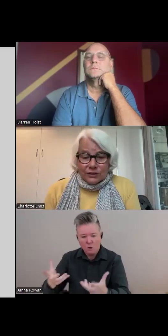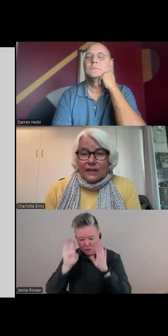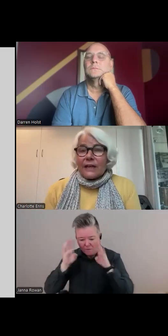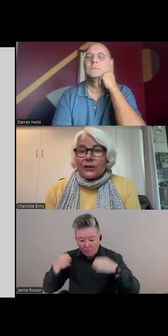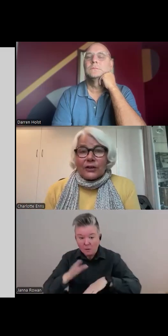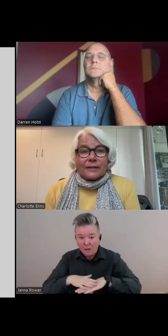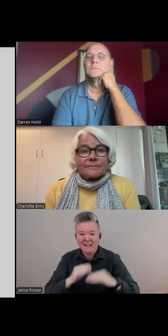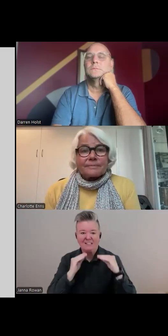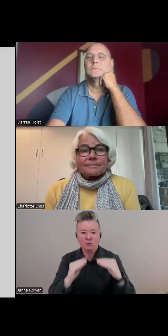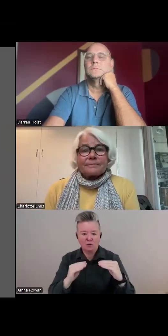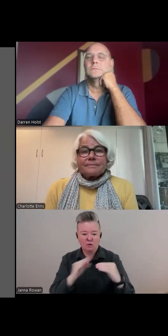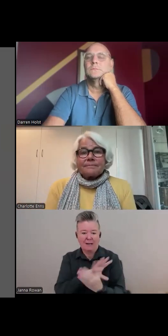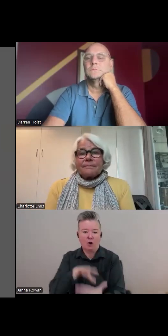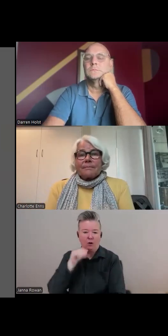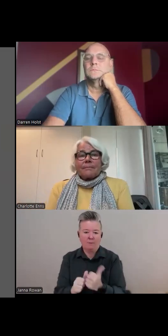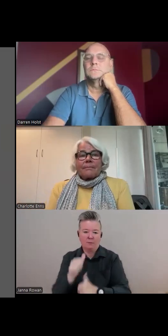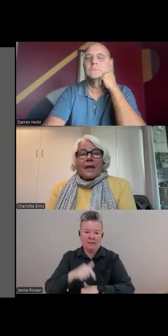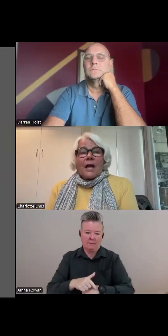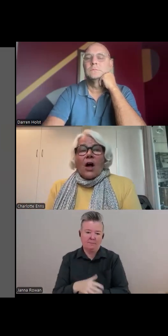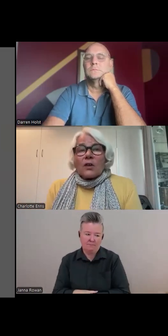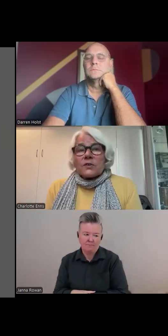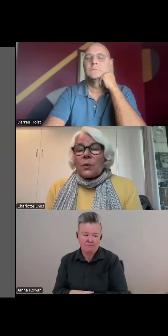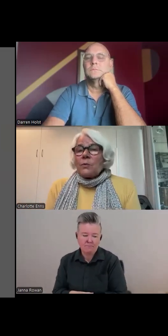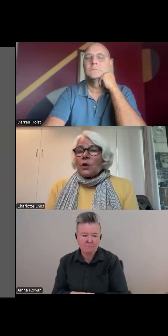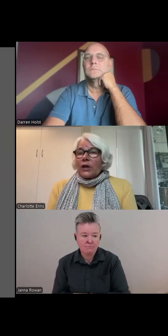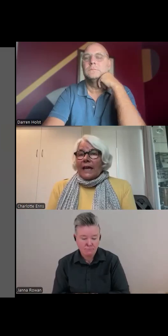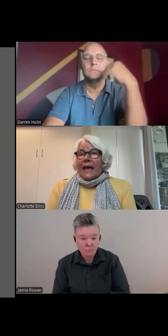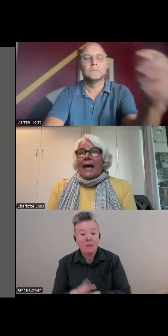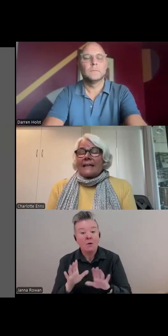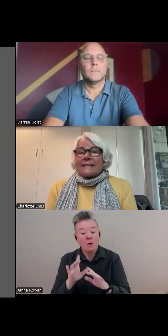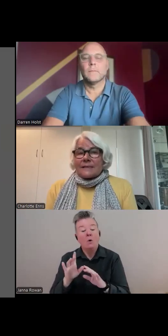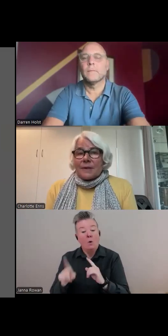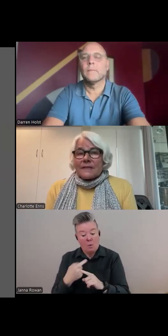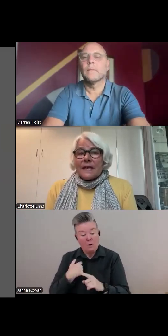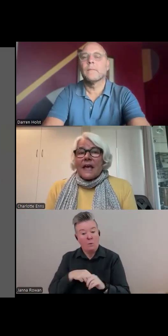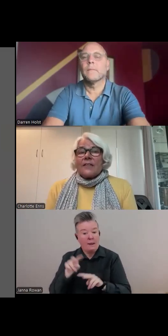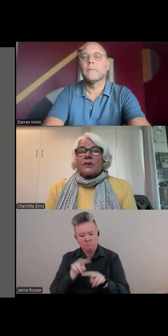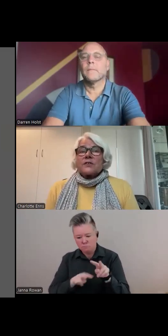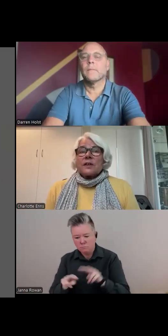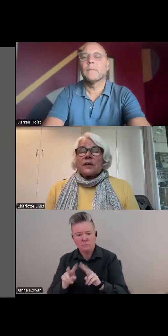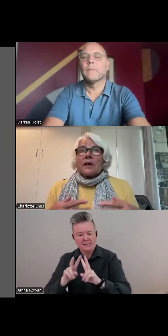and learning. Also, when we're looking at assessments, there's,